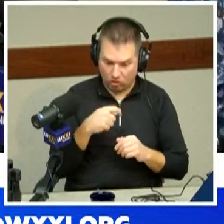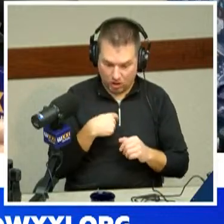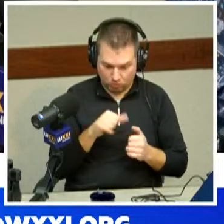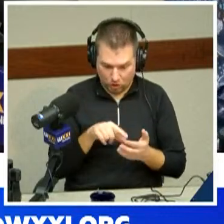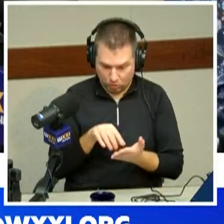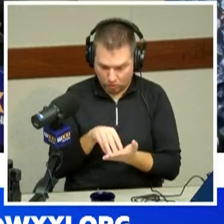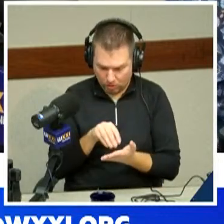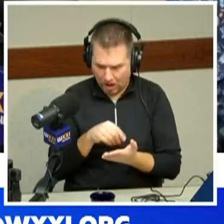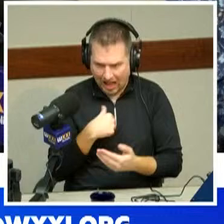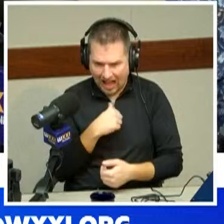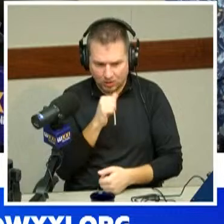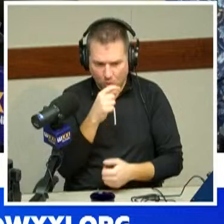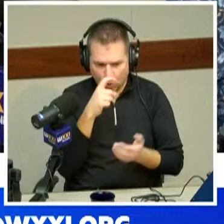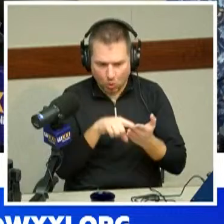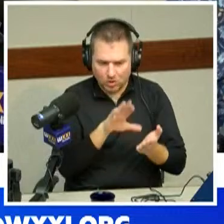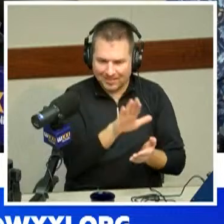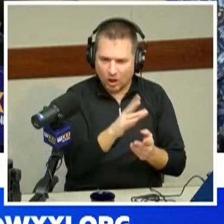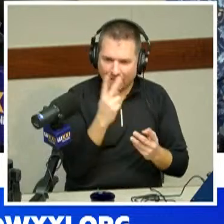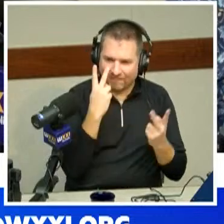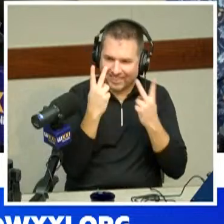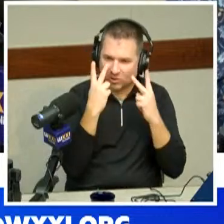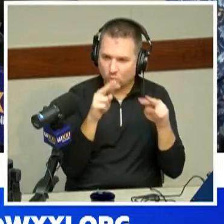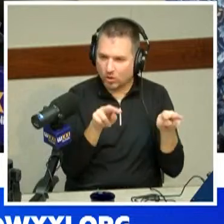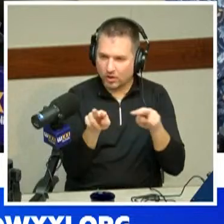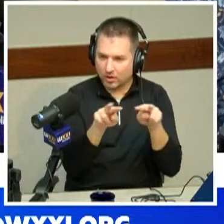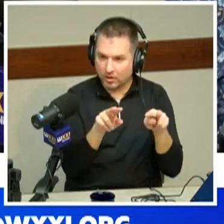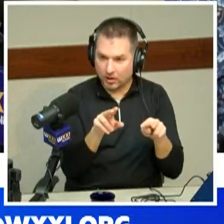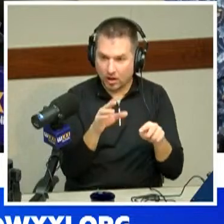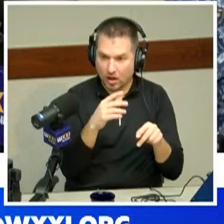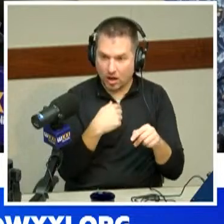child's visual attention is and even if you sign in front of them they're not paying attention to